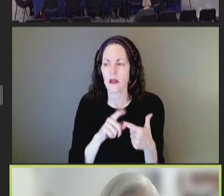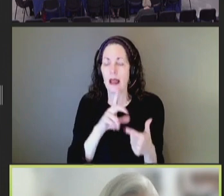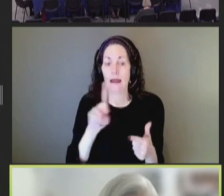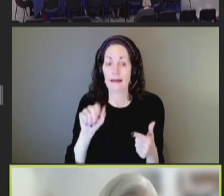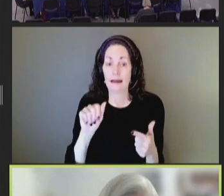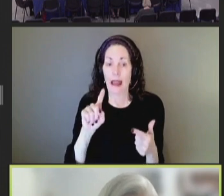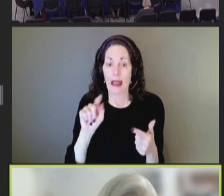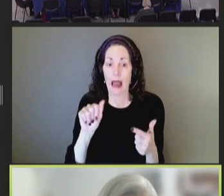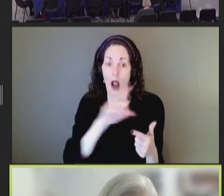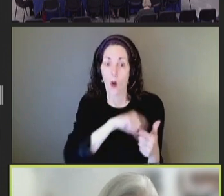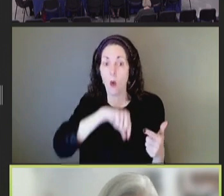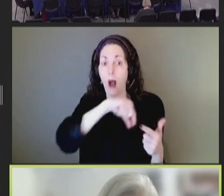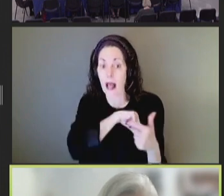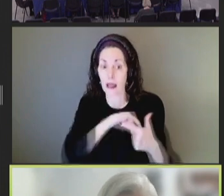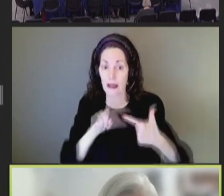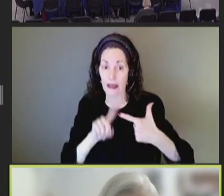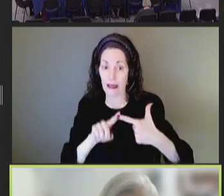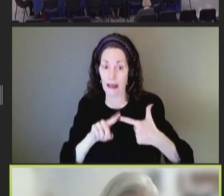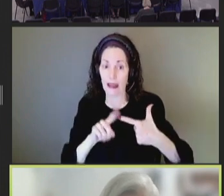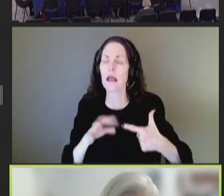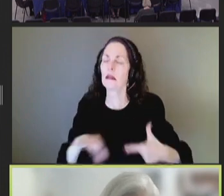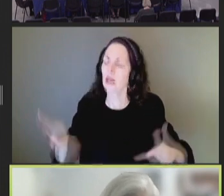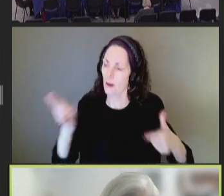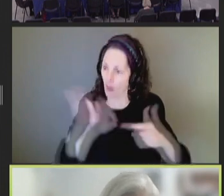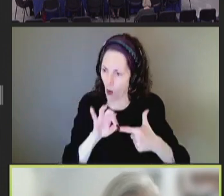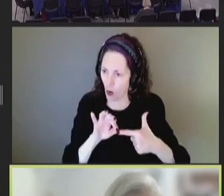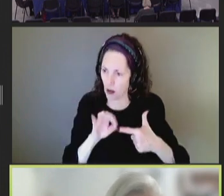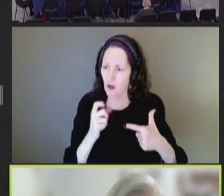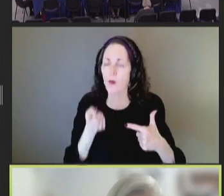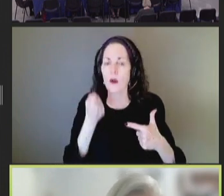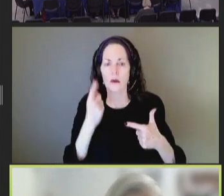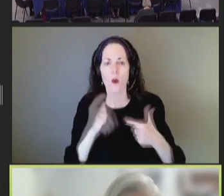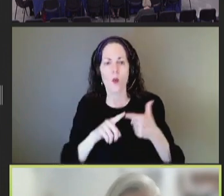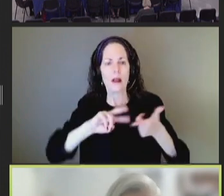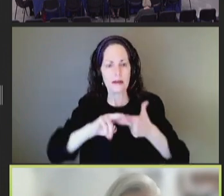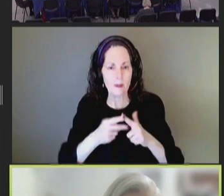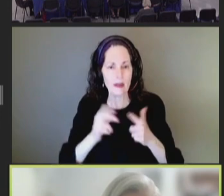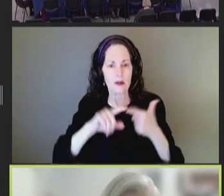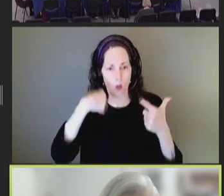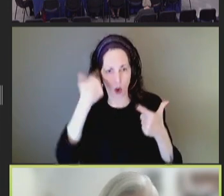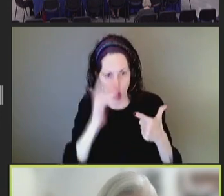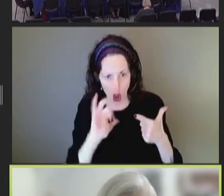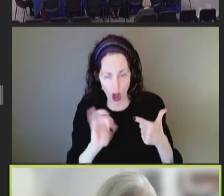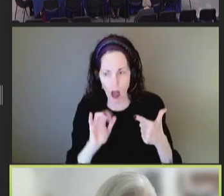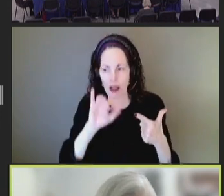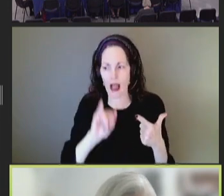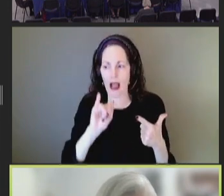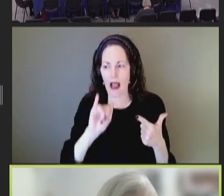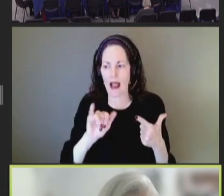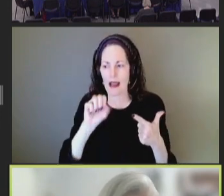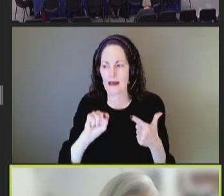defined quality -- data quality metrics in our IIS data quality blueprint. And this provides